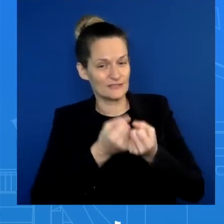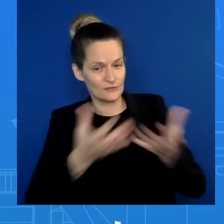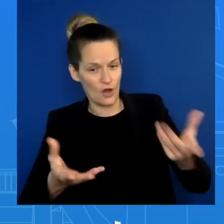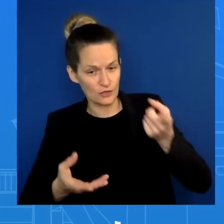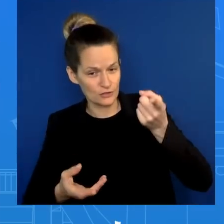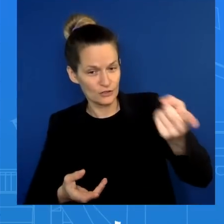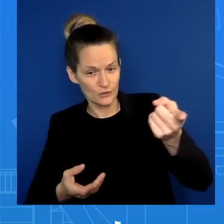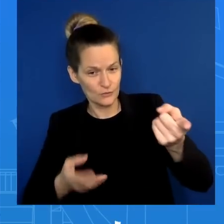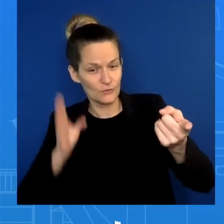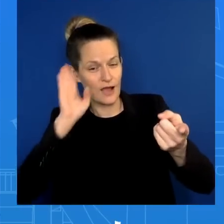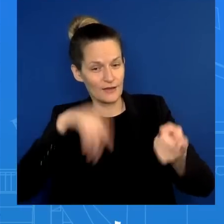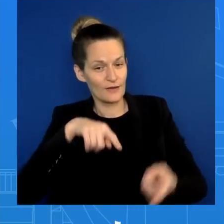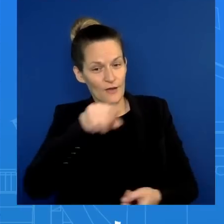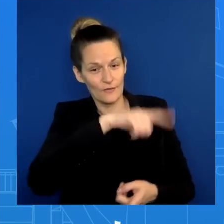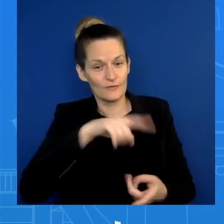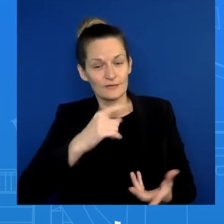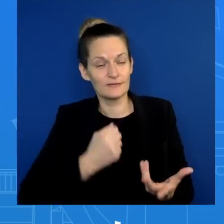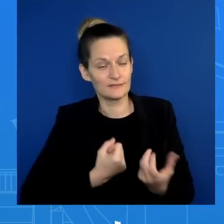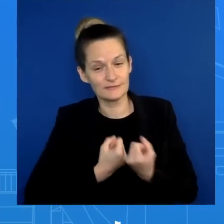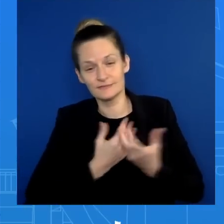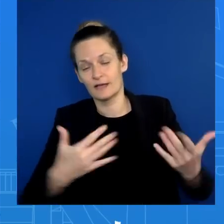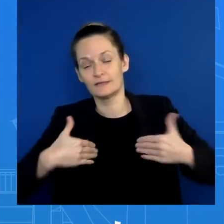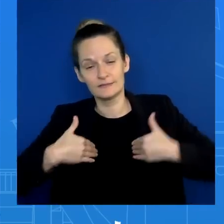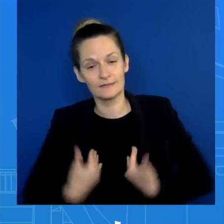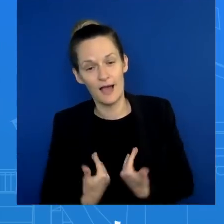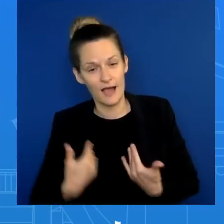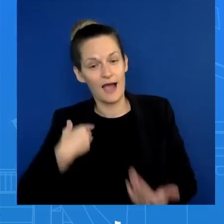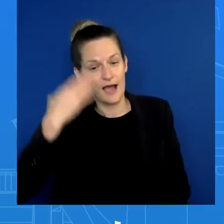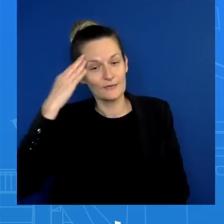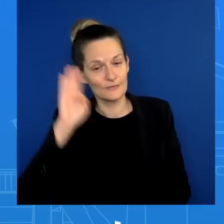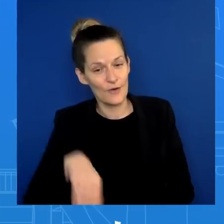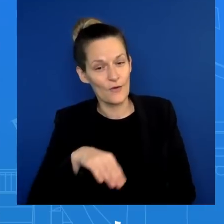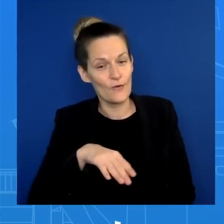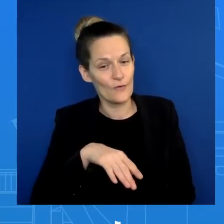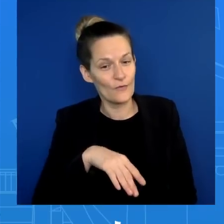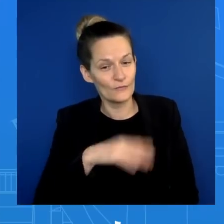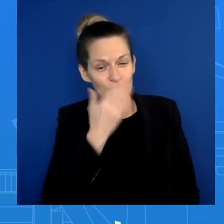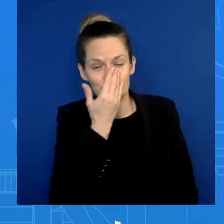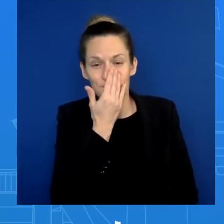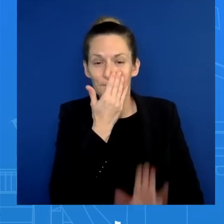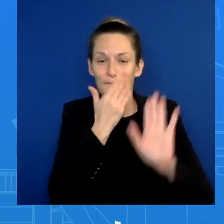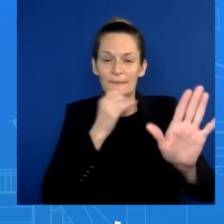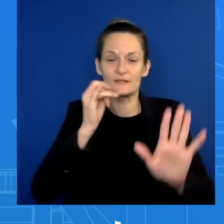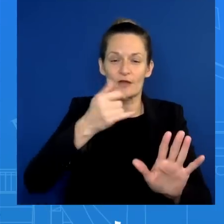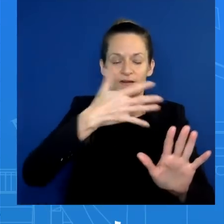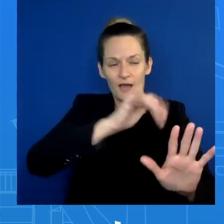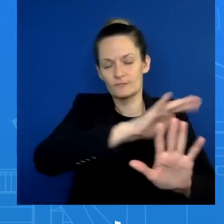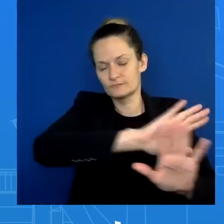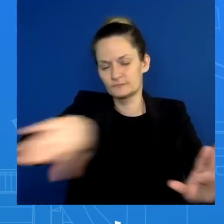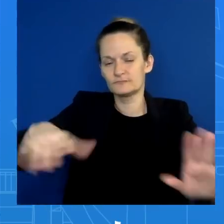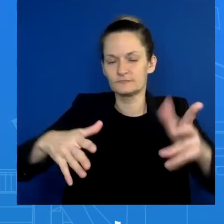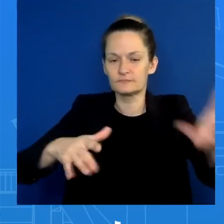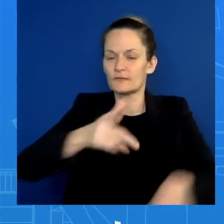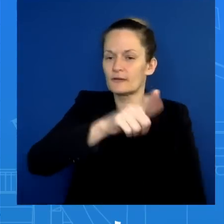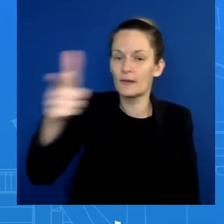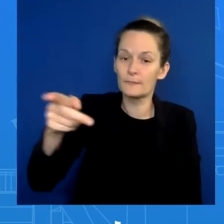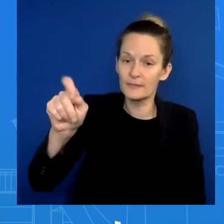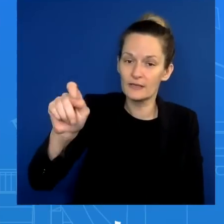Usually you don't get exhausted. All right. Go ahead, Peter. The Press: And ask you, just following up as a follow ups on one quick one on that, we heard from the Committee